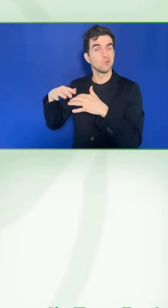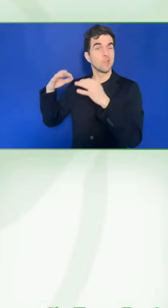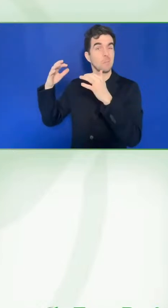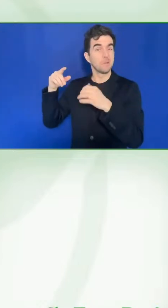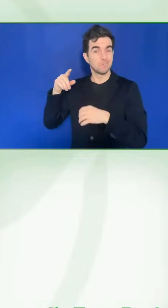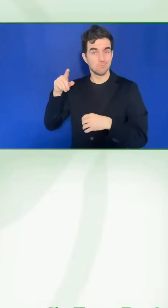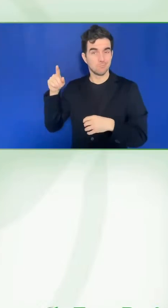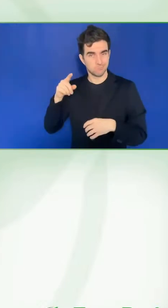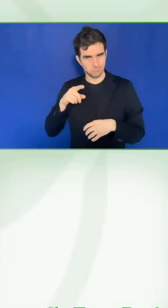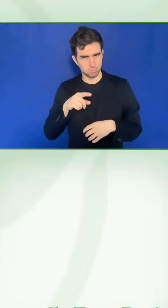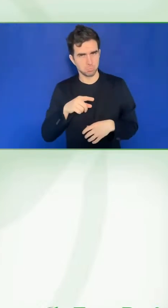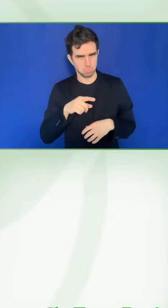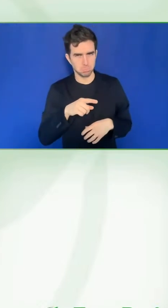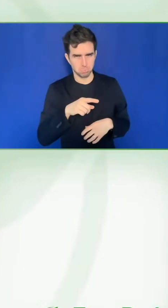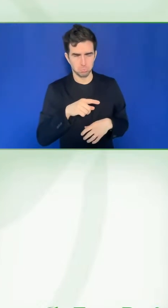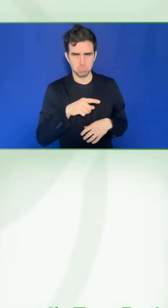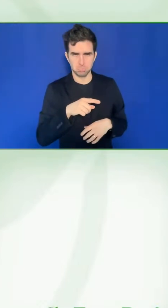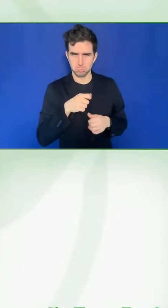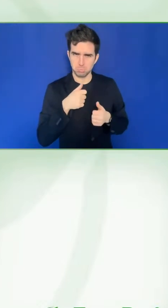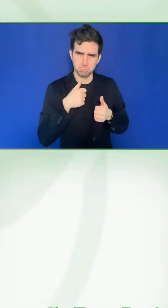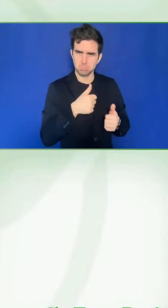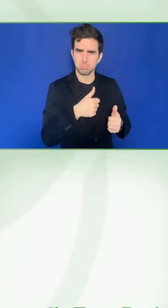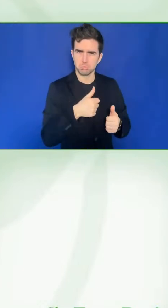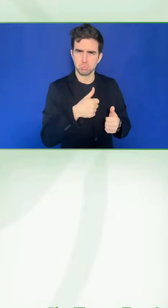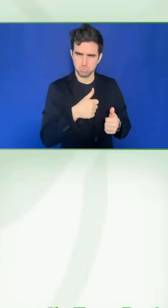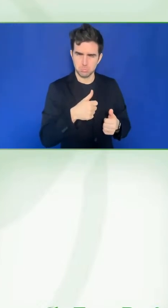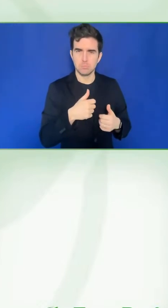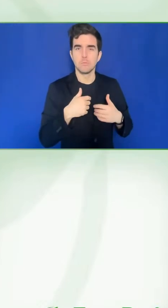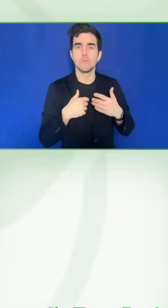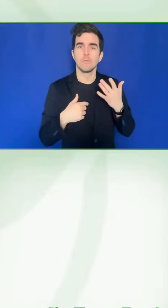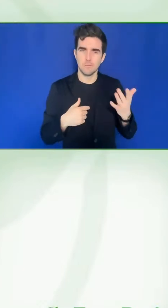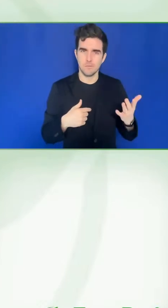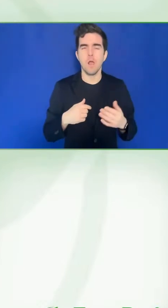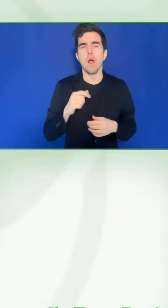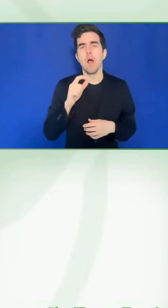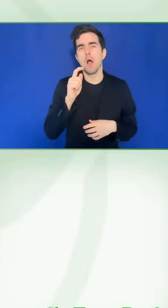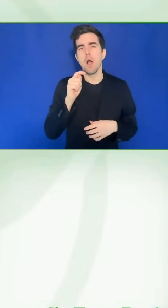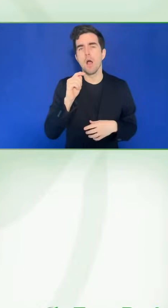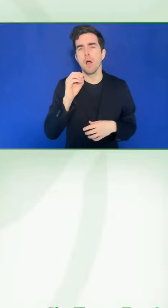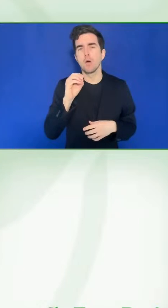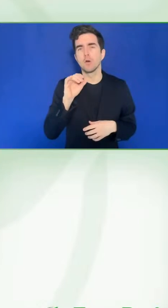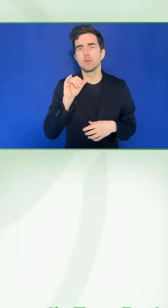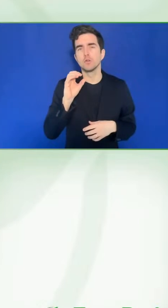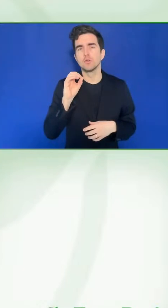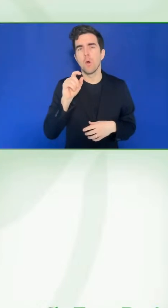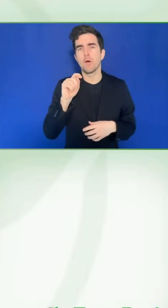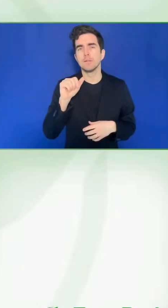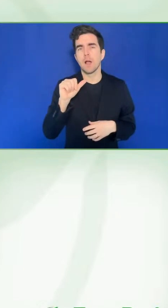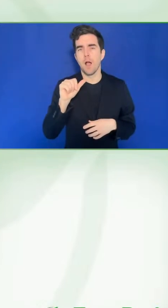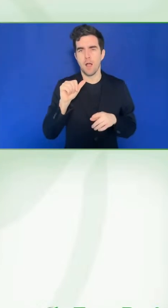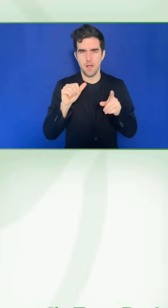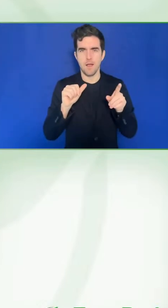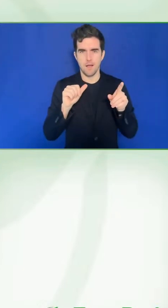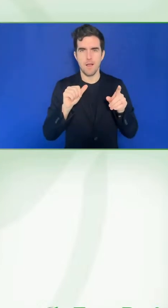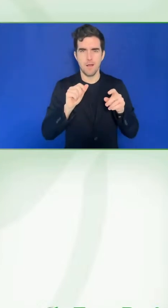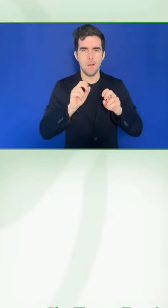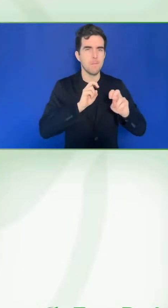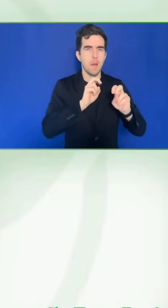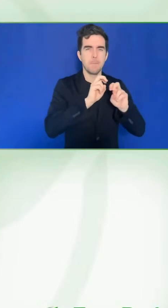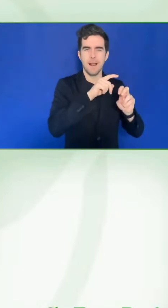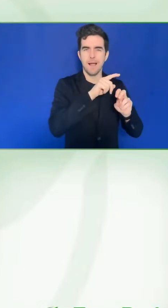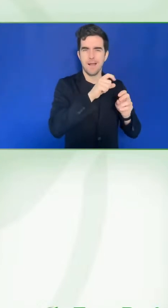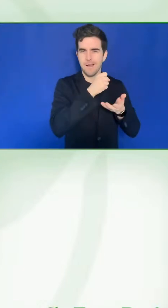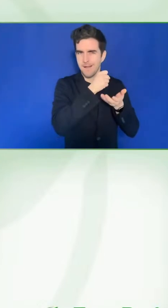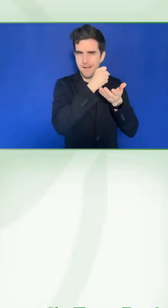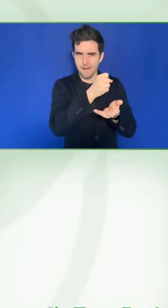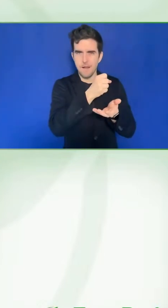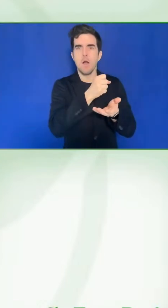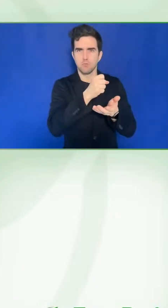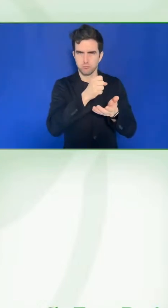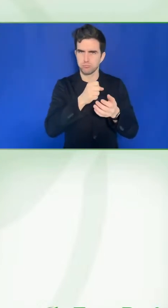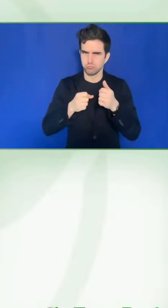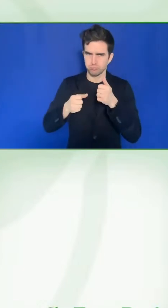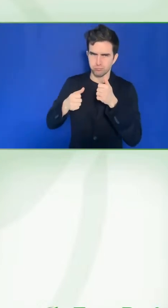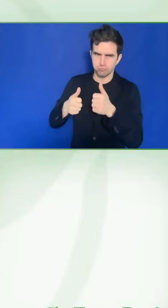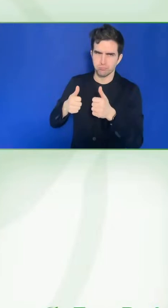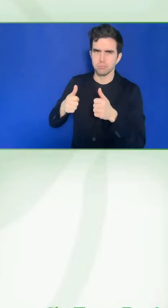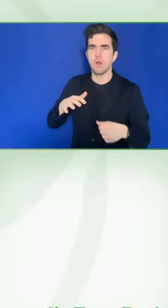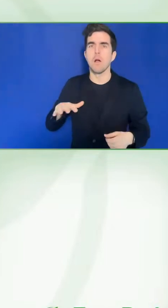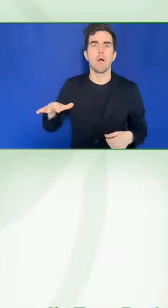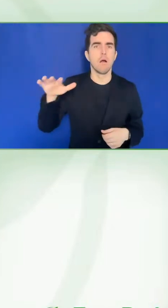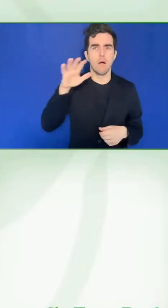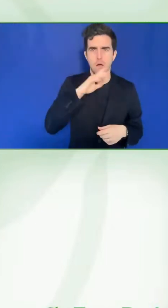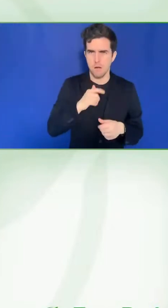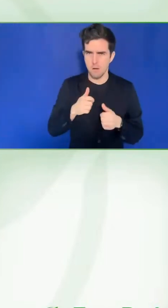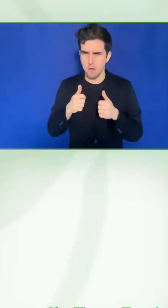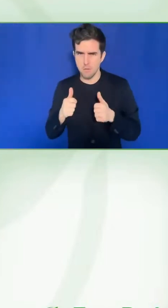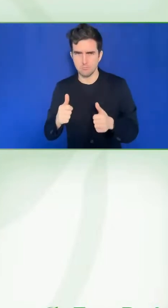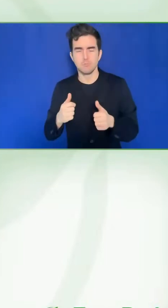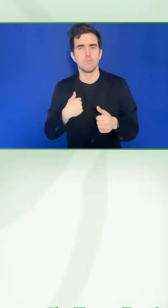One of those efforts relevant today is our Japan, India transformative technology network.